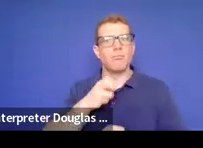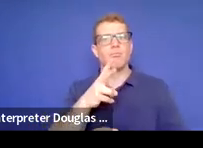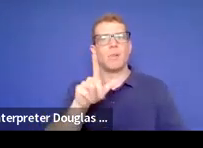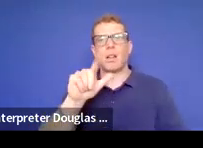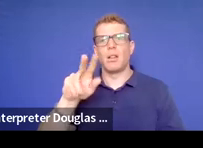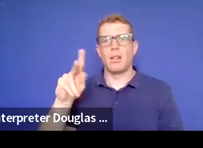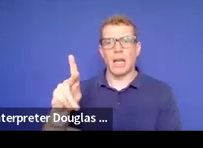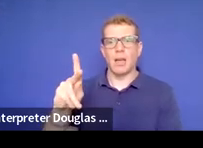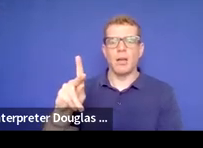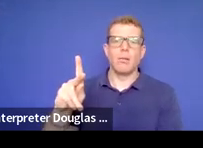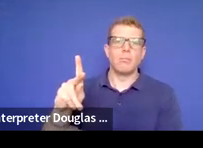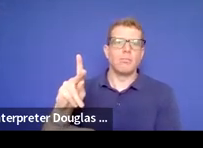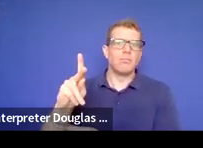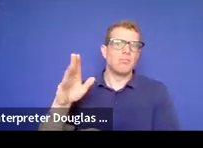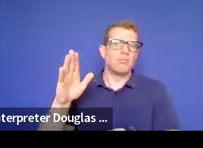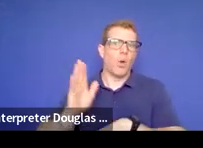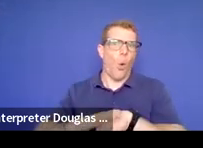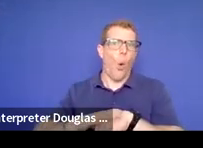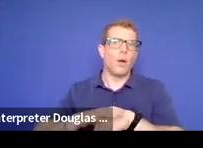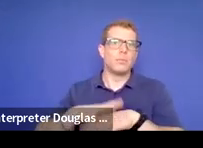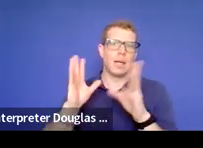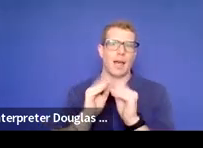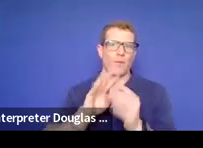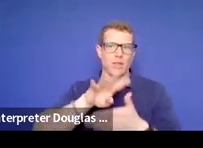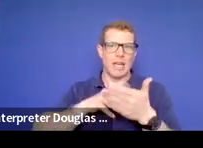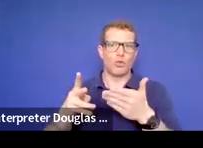It'll be linked on to that our conference schedule that everyone should have